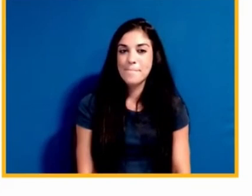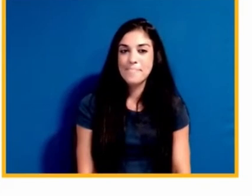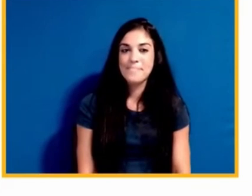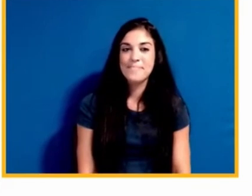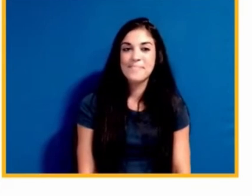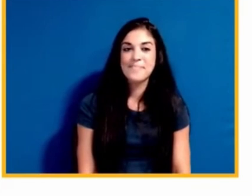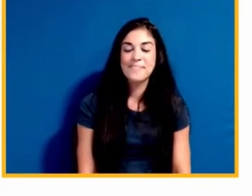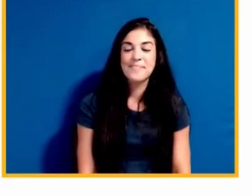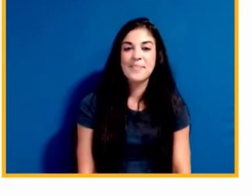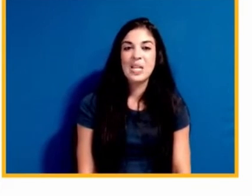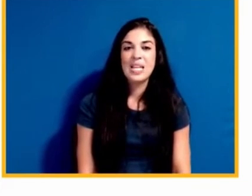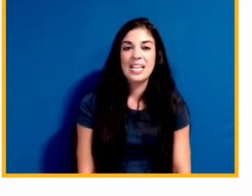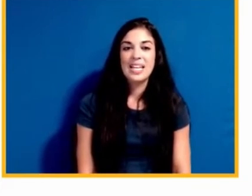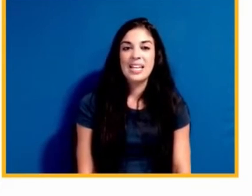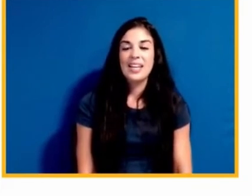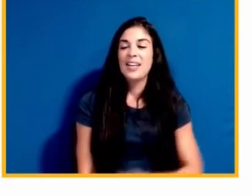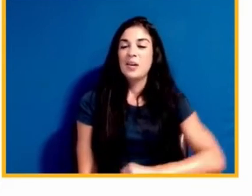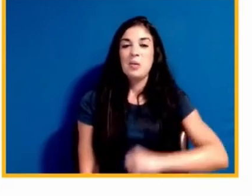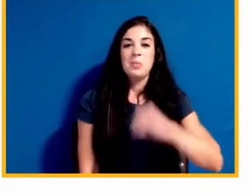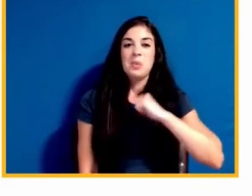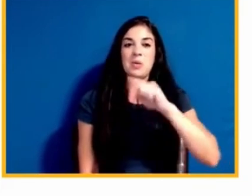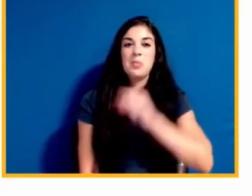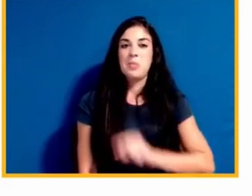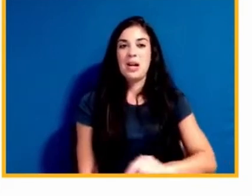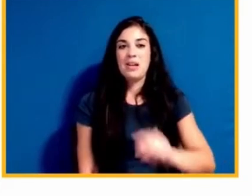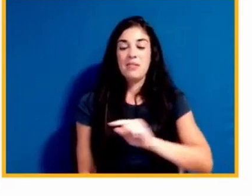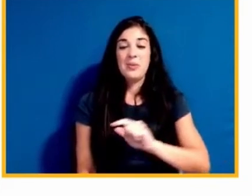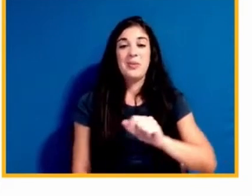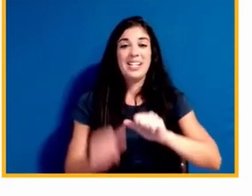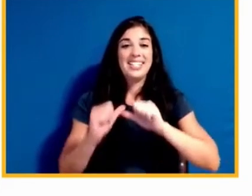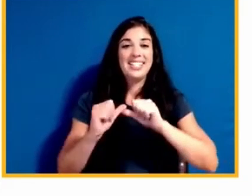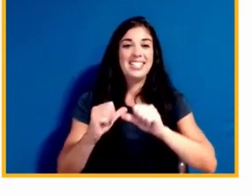is like, I'm so proud of you guys for like continuing to